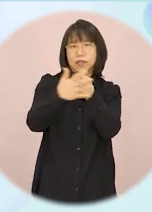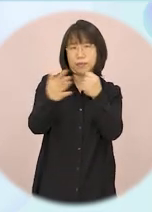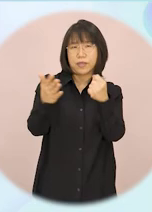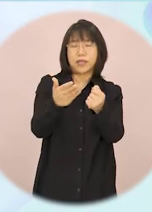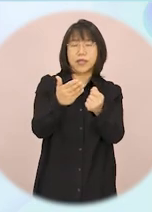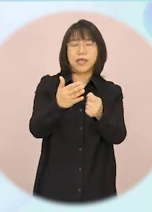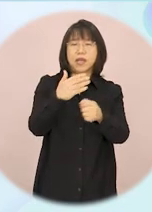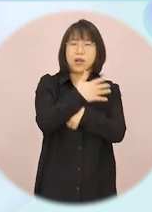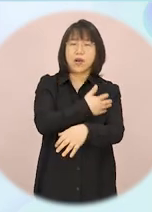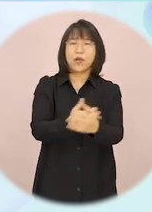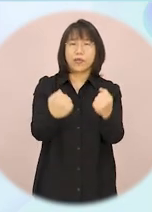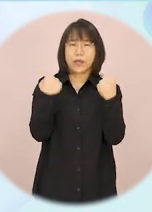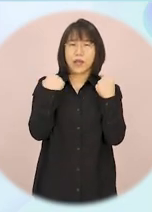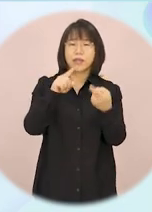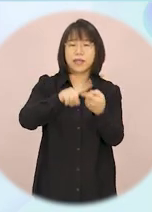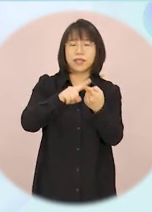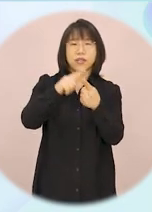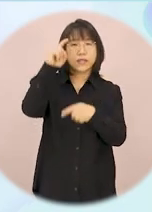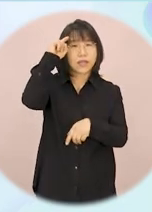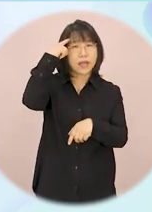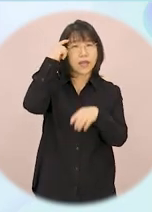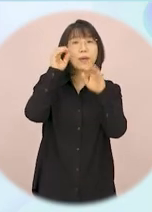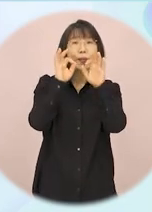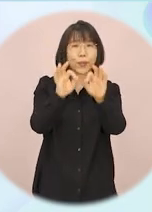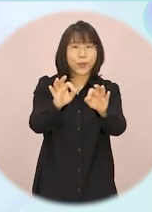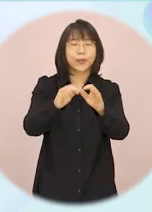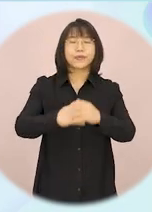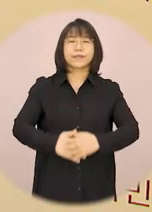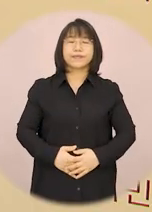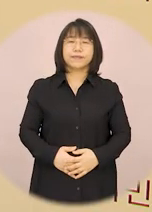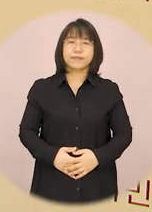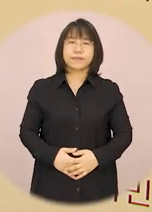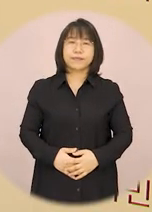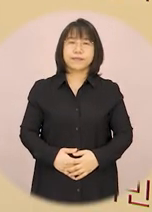to reflect on the meaning of health.